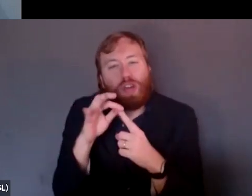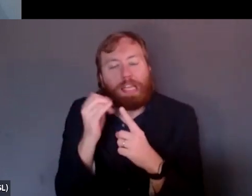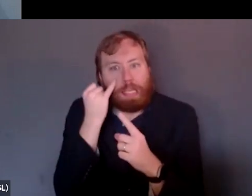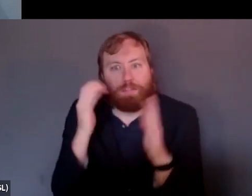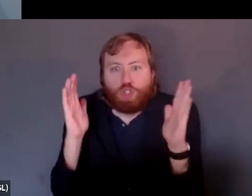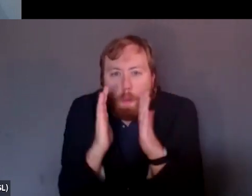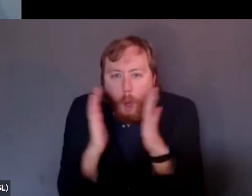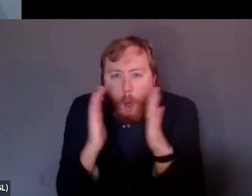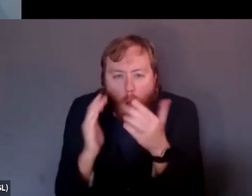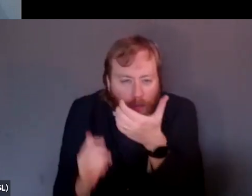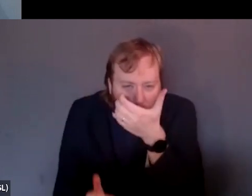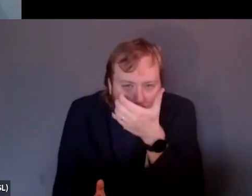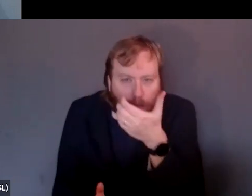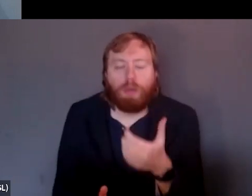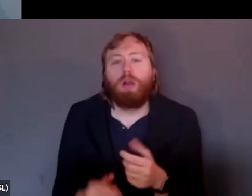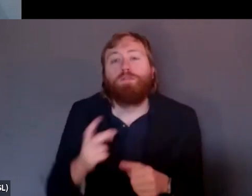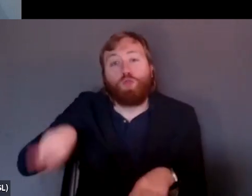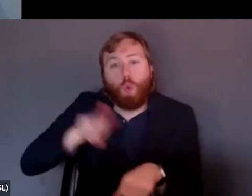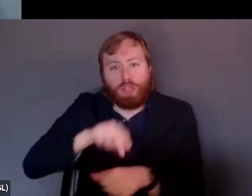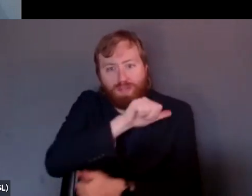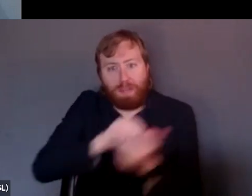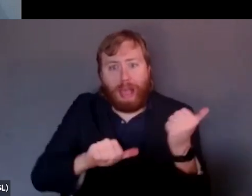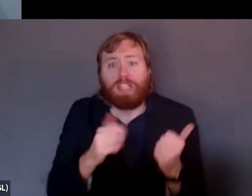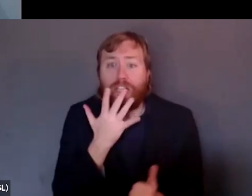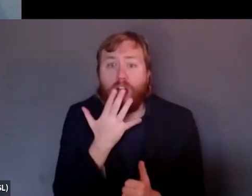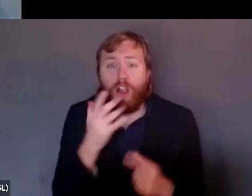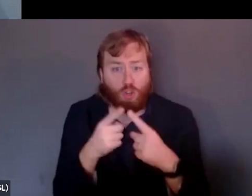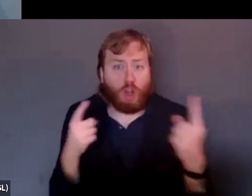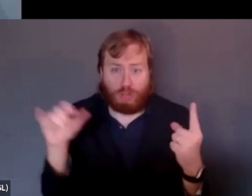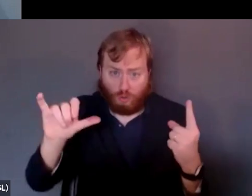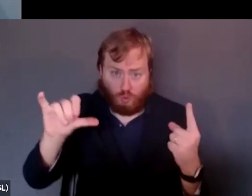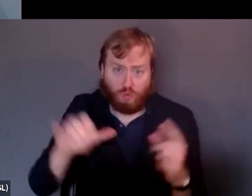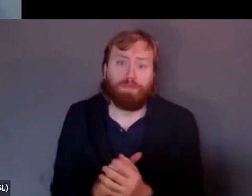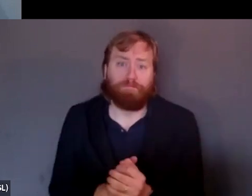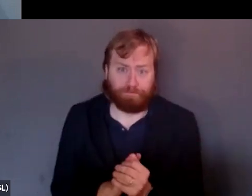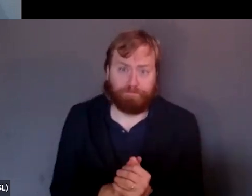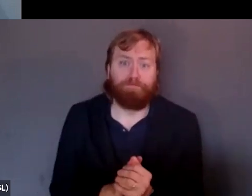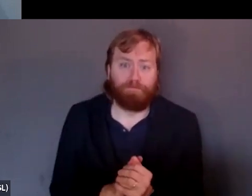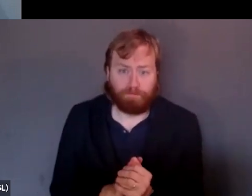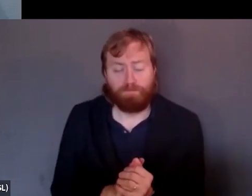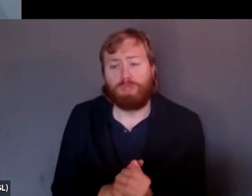Of course, you have to pass color contrast. You need to make sure